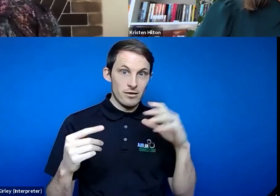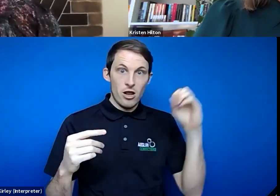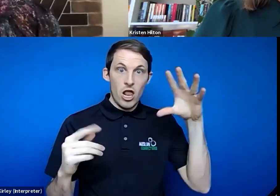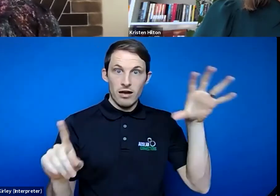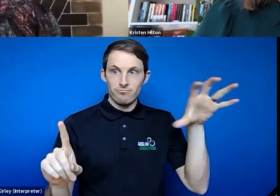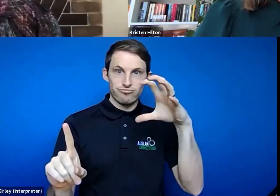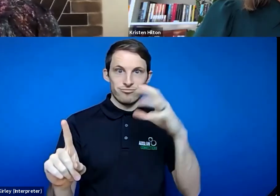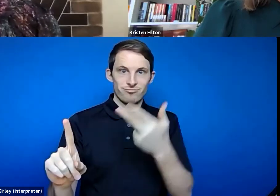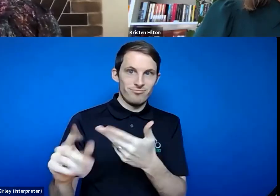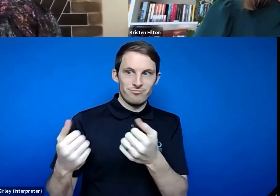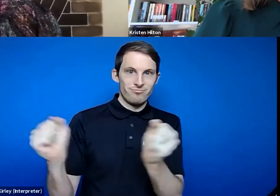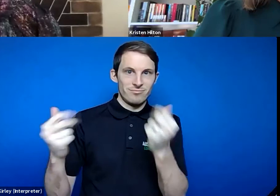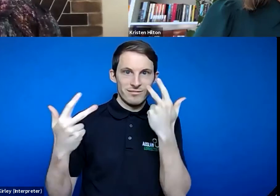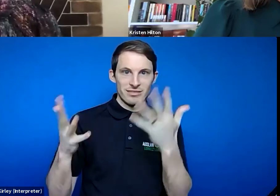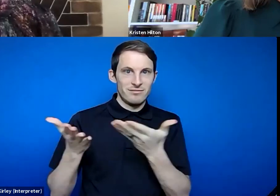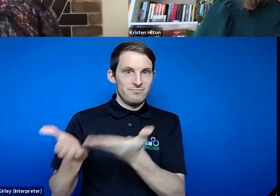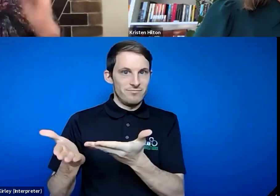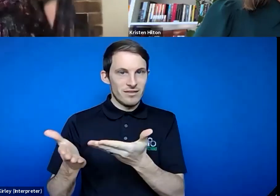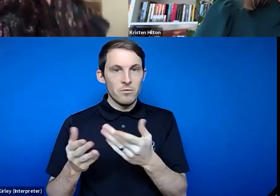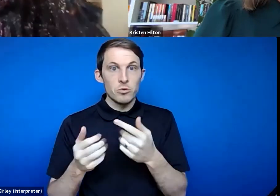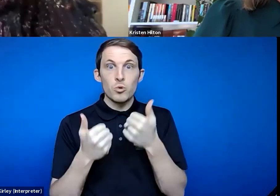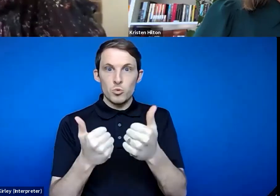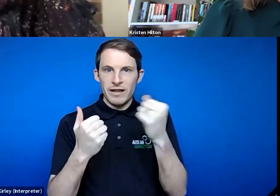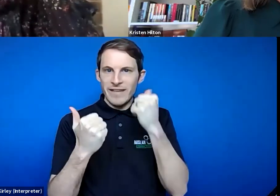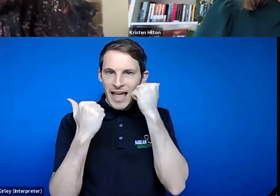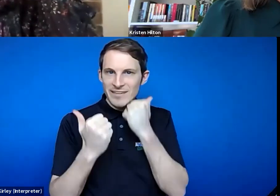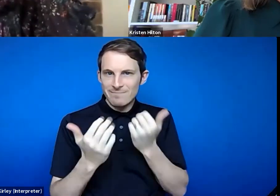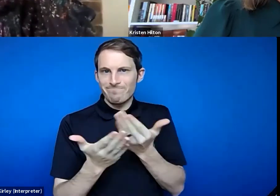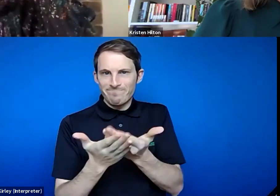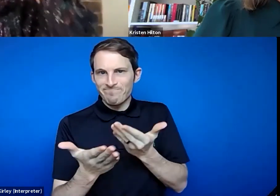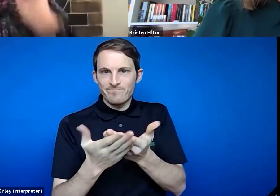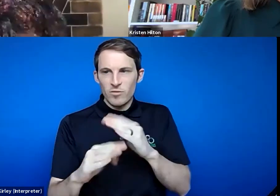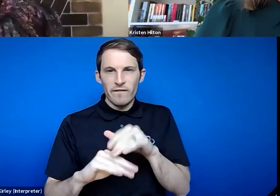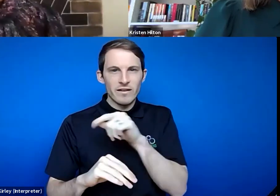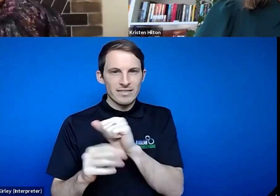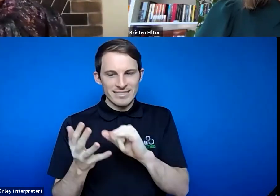and more evidence coming to the fore about those stereotypes, those whispered voices